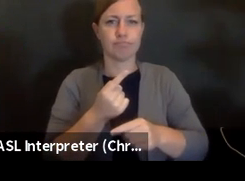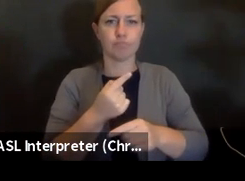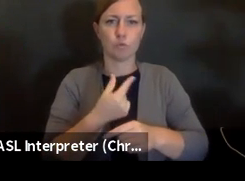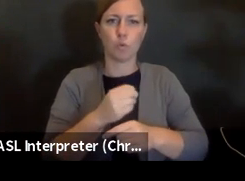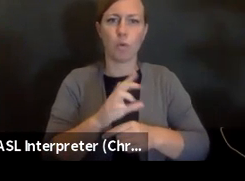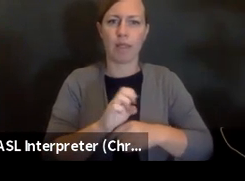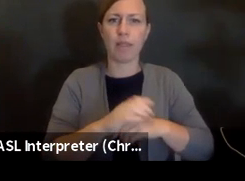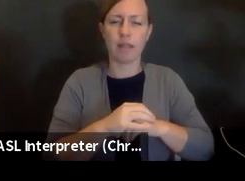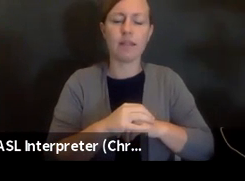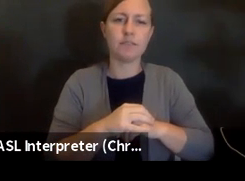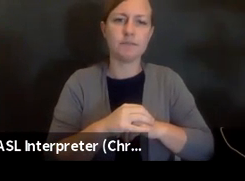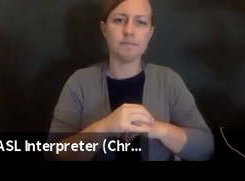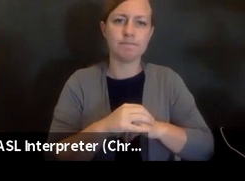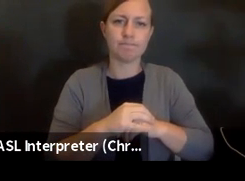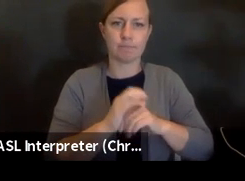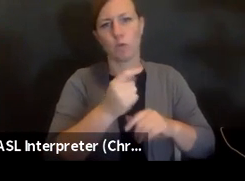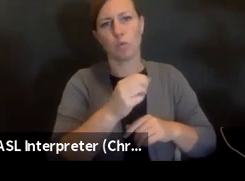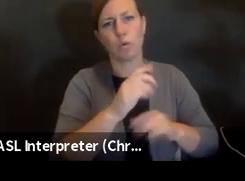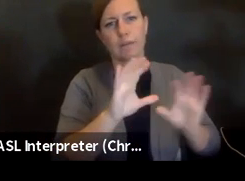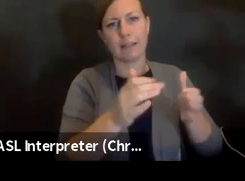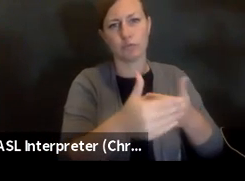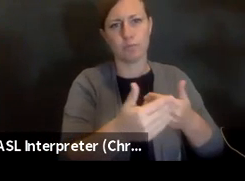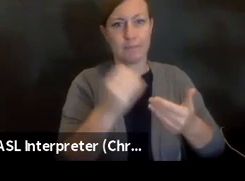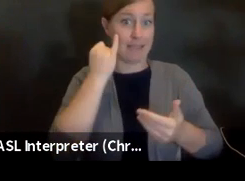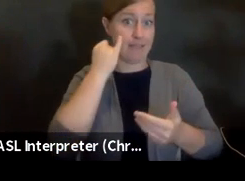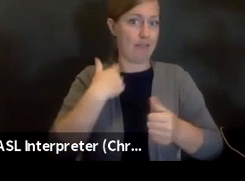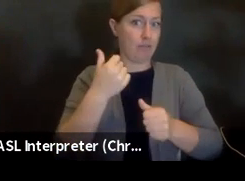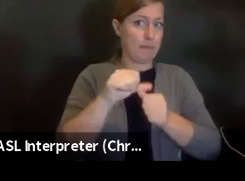Katherine Livick - ESD 112: So, if I recall correctly. So, just a note on that.